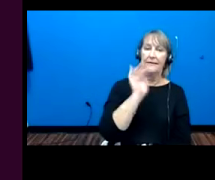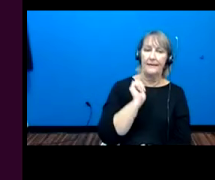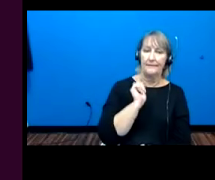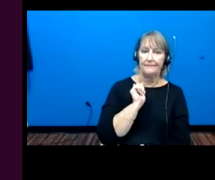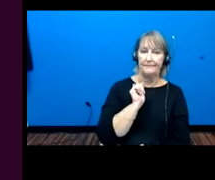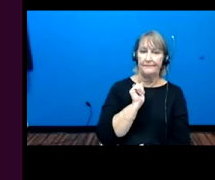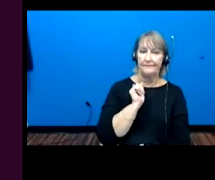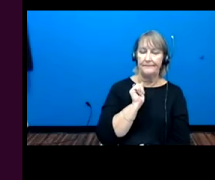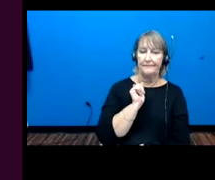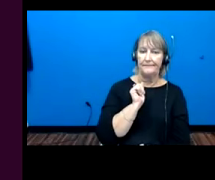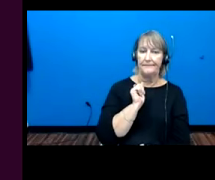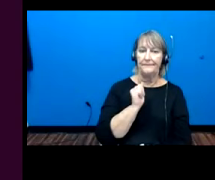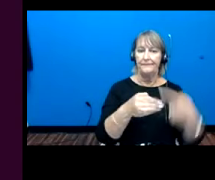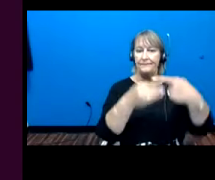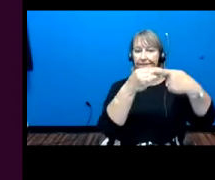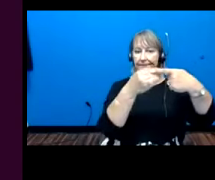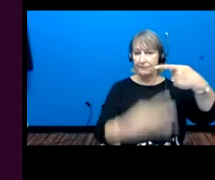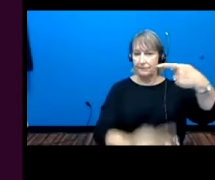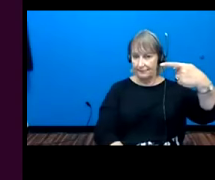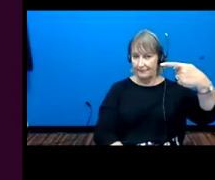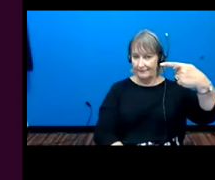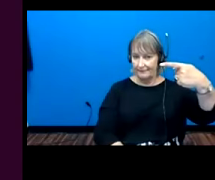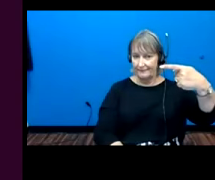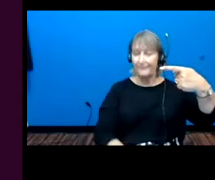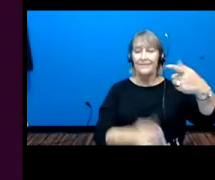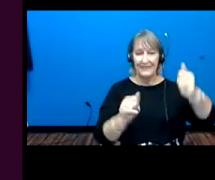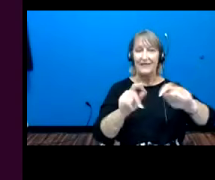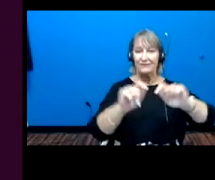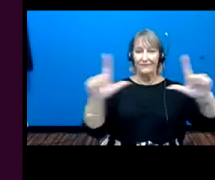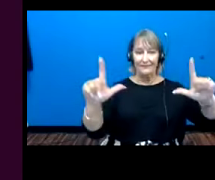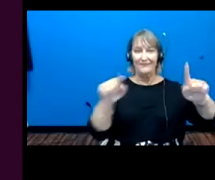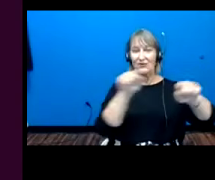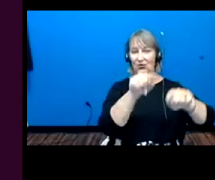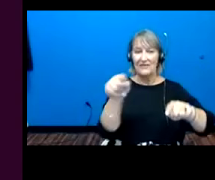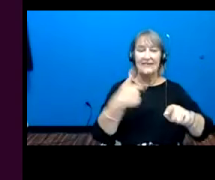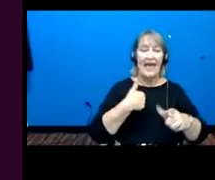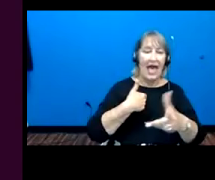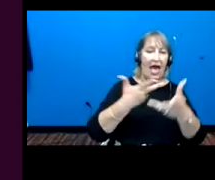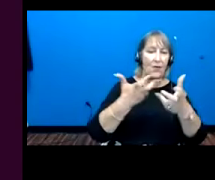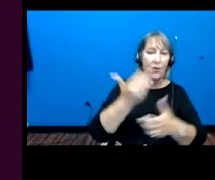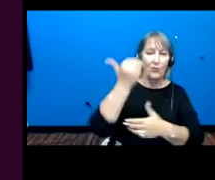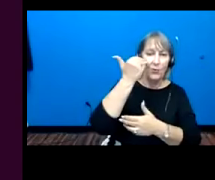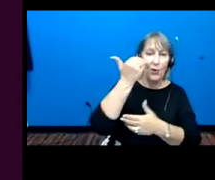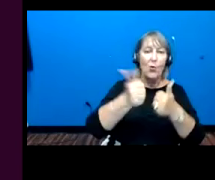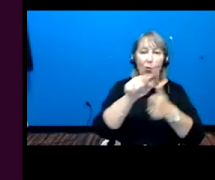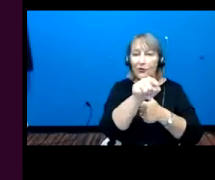If you click, you'll be able to request braille documents and then you can view accessible documents